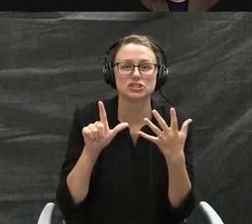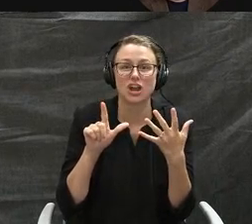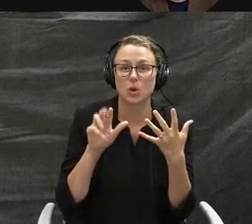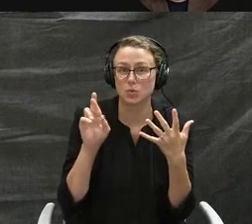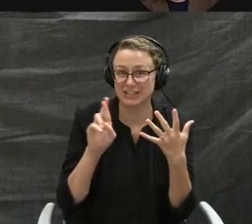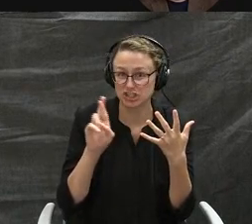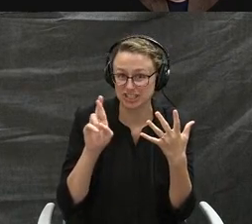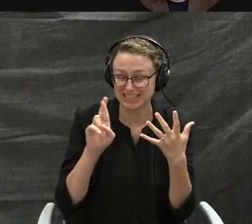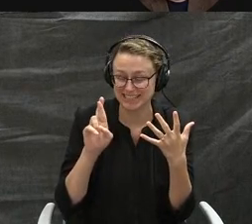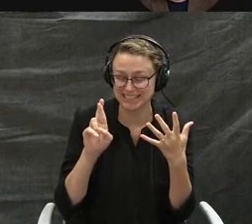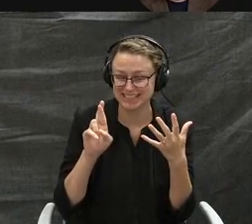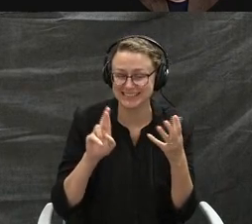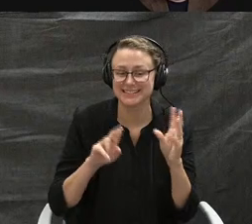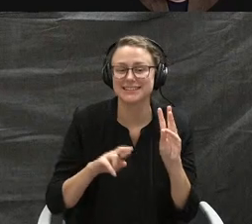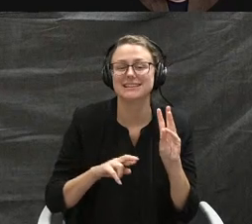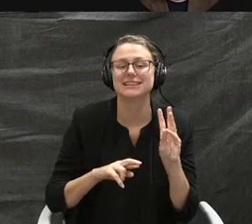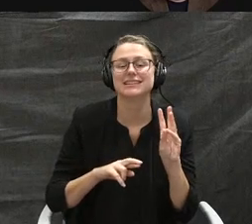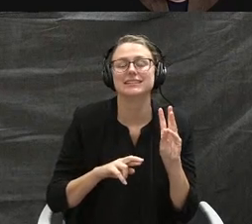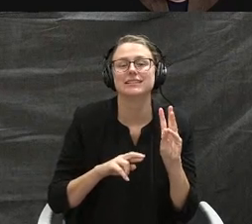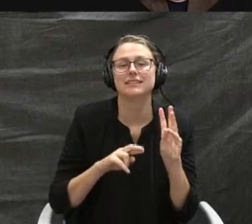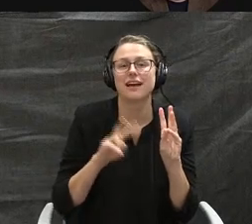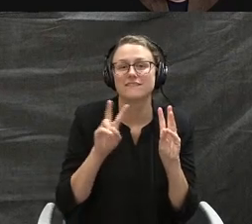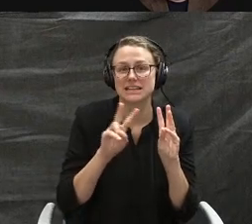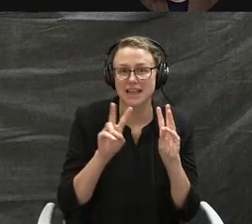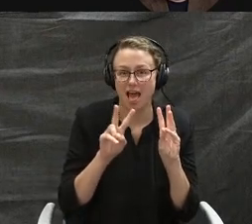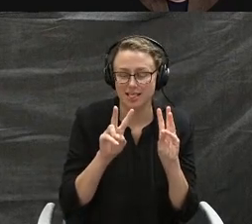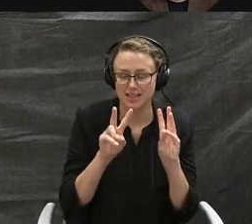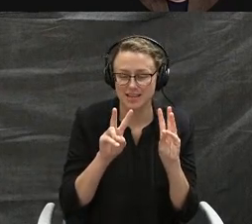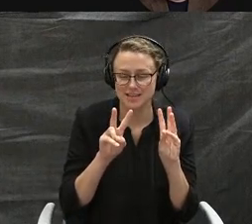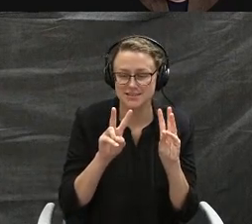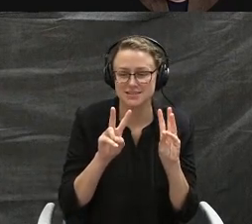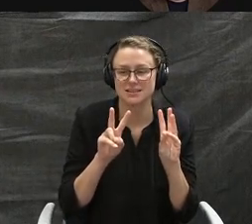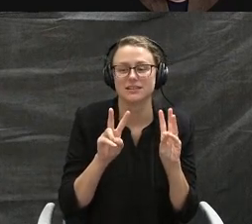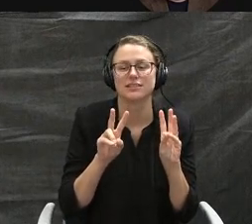Hi board member Vitaly. I remember Wagner.